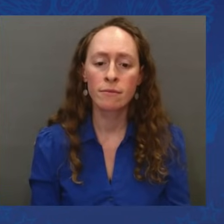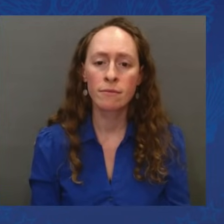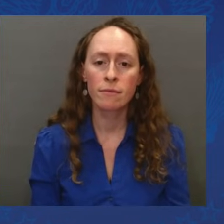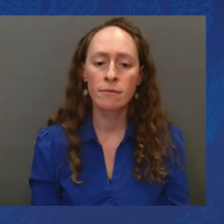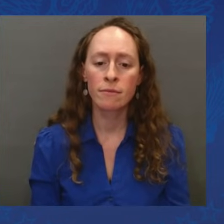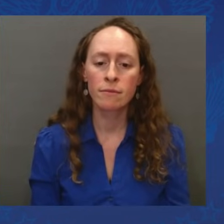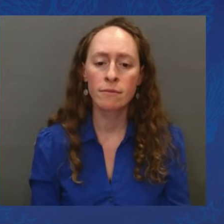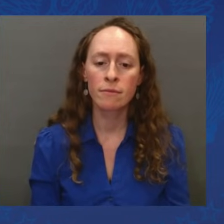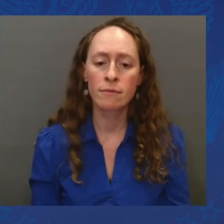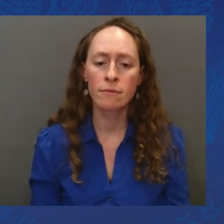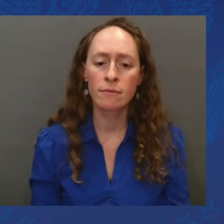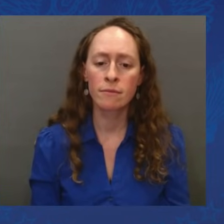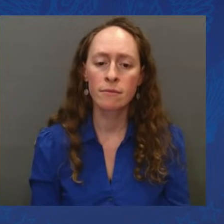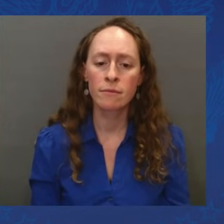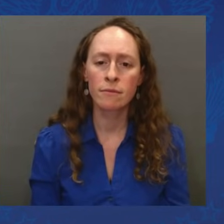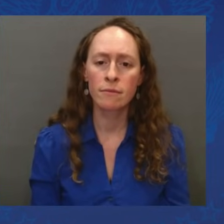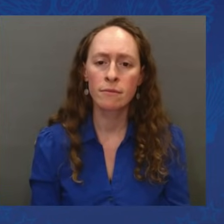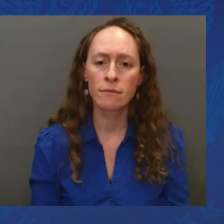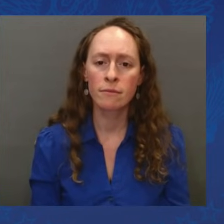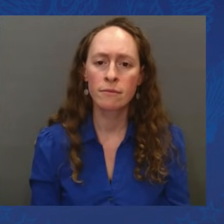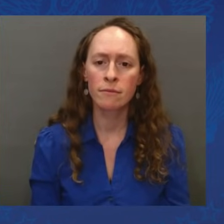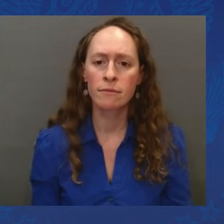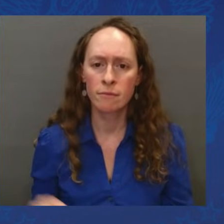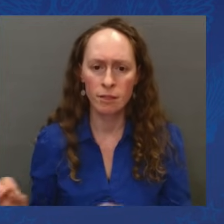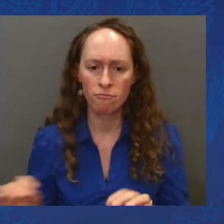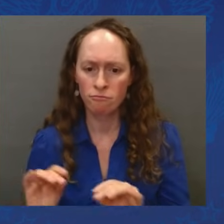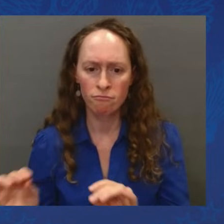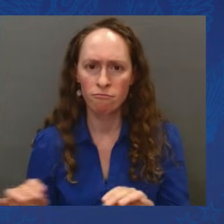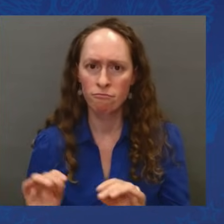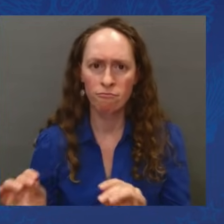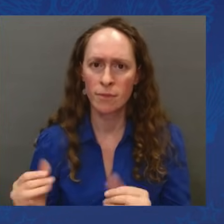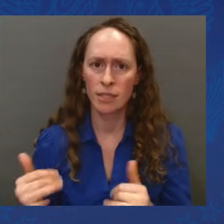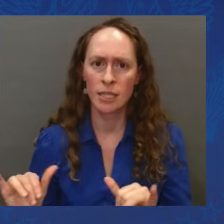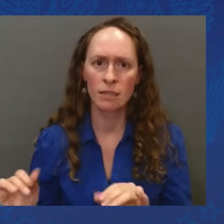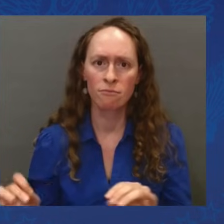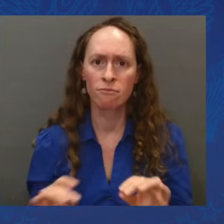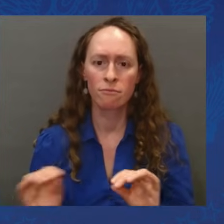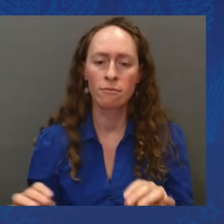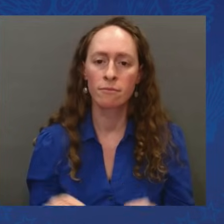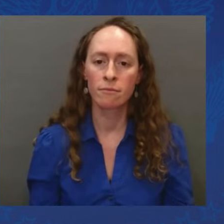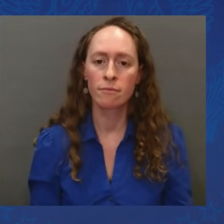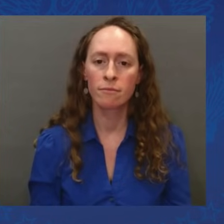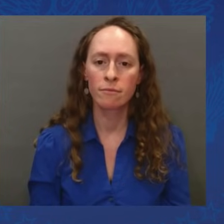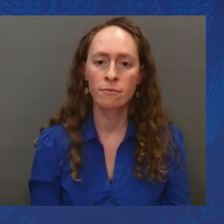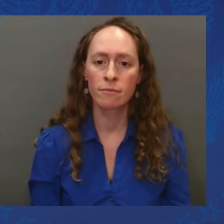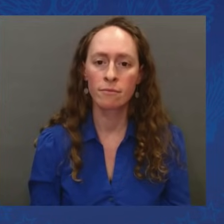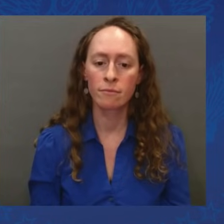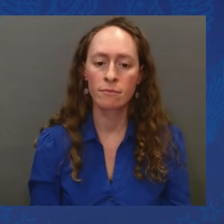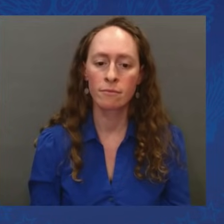(Cross-talk.) The Press: Sir, on the hostages, you said, "We're coming for you." What did you mean when you said, "We're coming for you"?